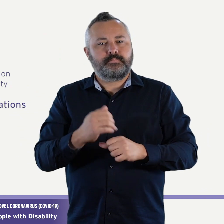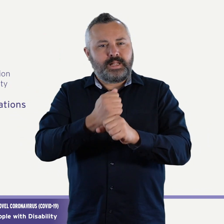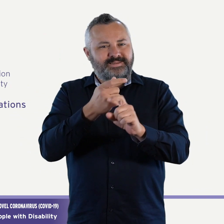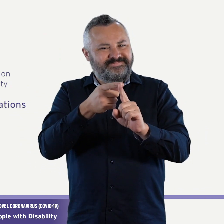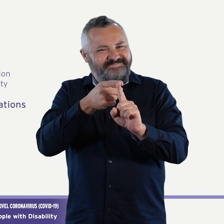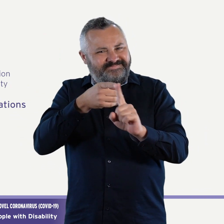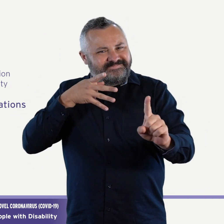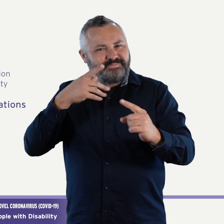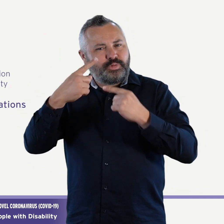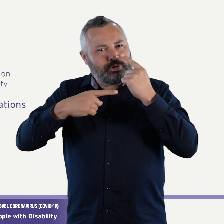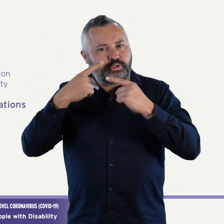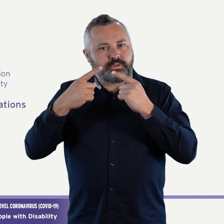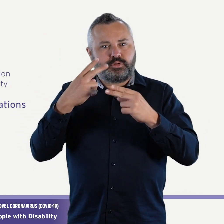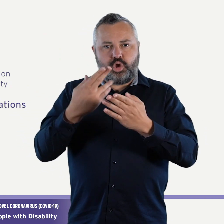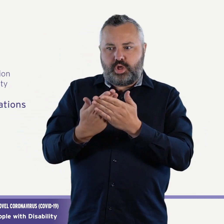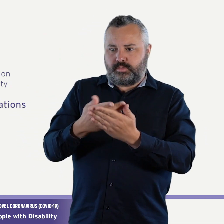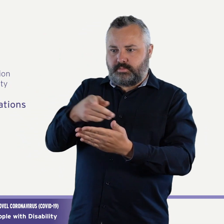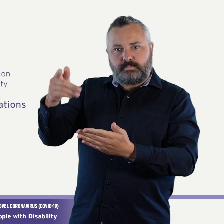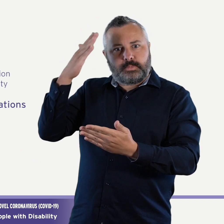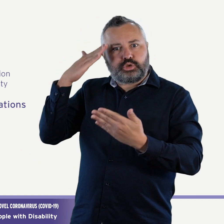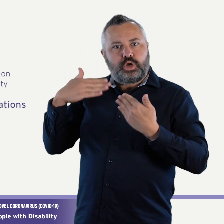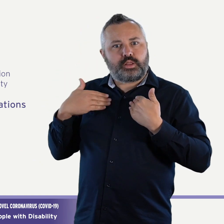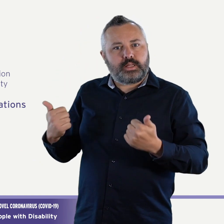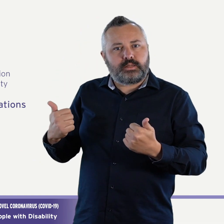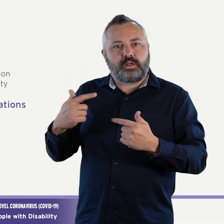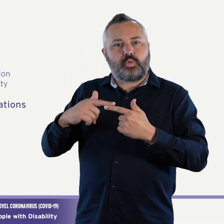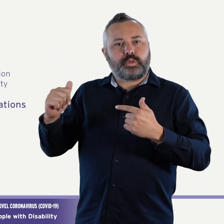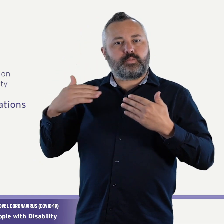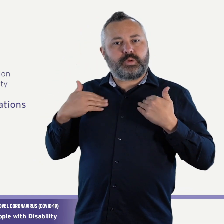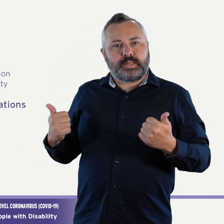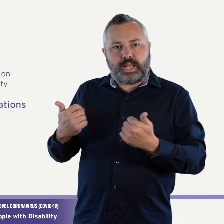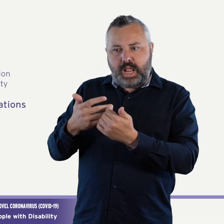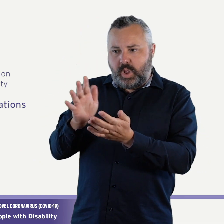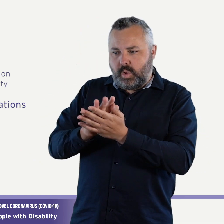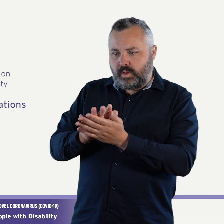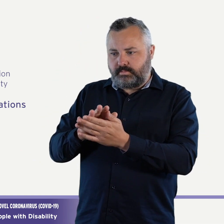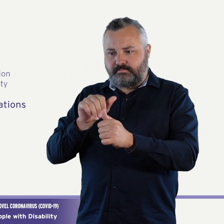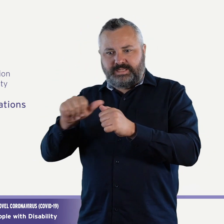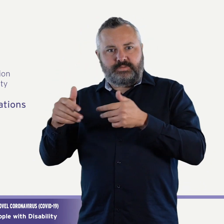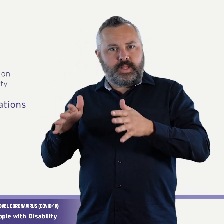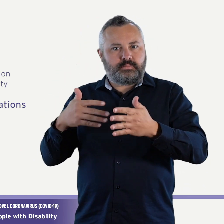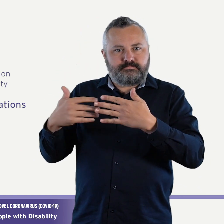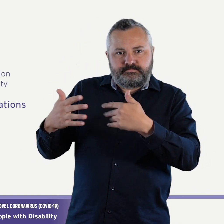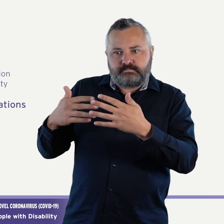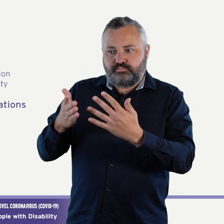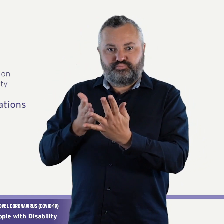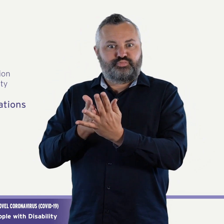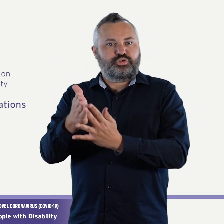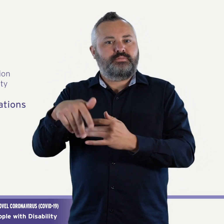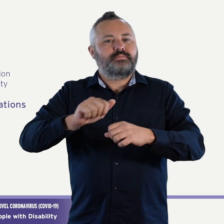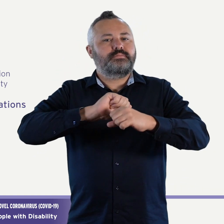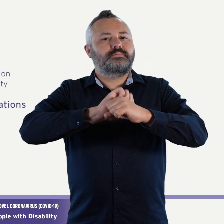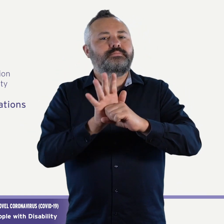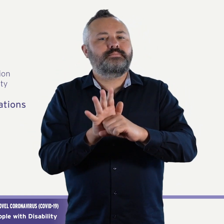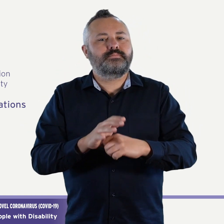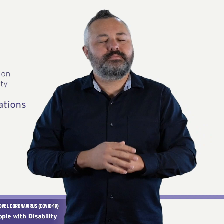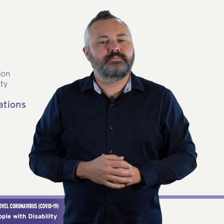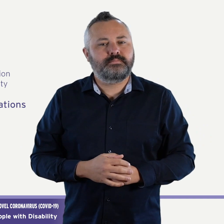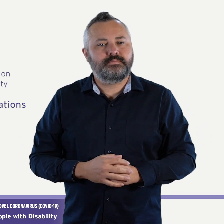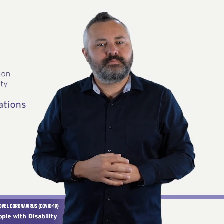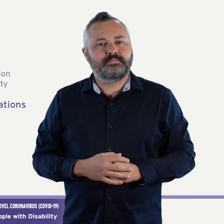Develop targeted information on mental health and wellbeing strategies during the pandemic.